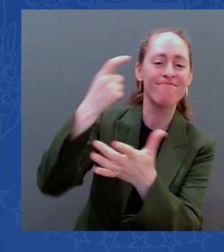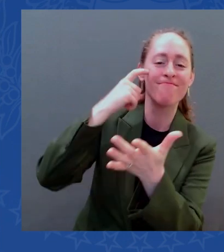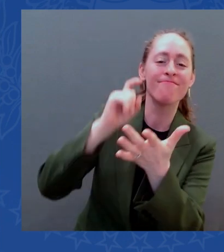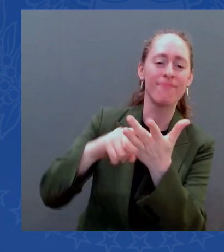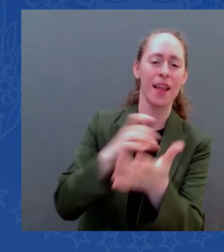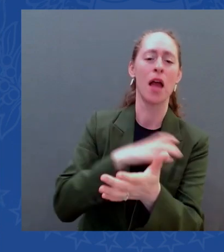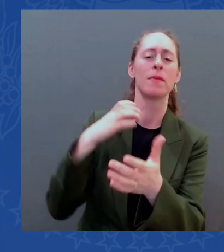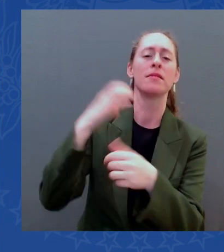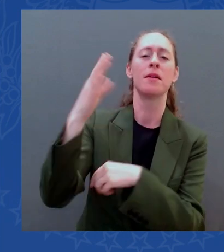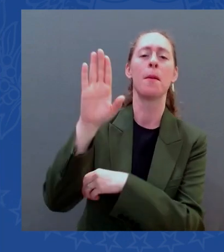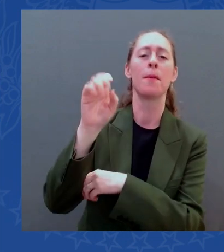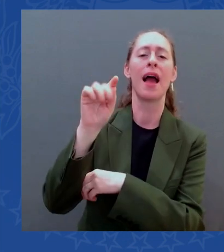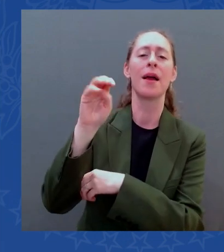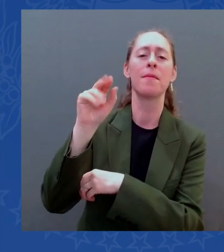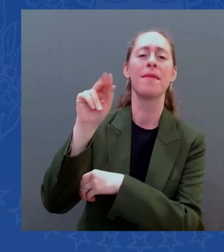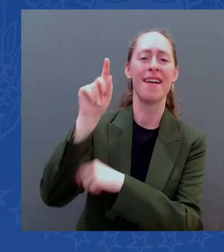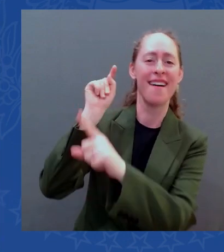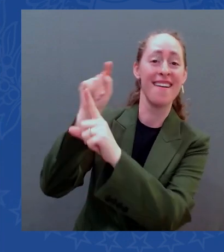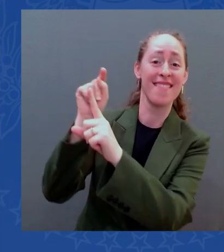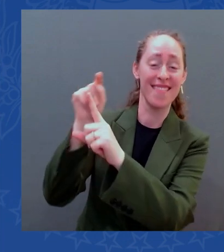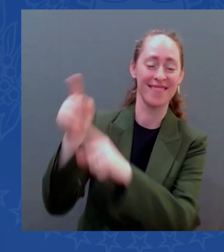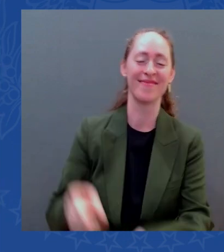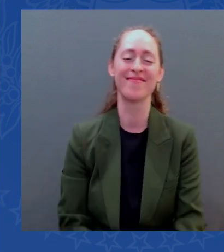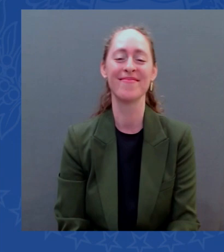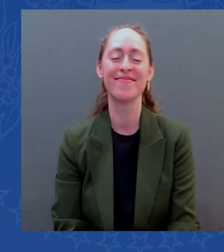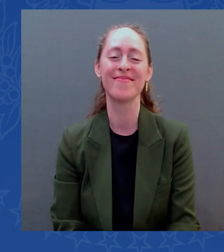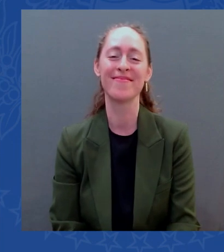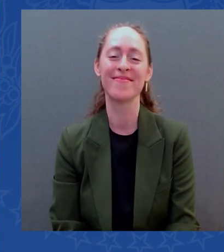it's a pretty good time to be a sports fan in Tampa.